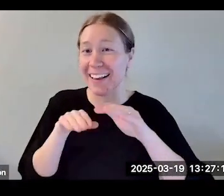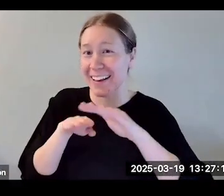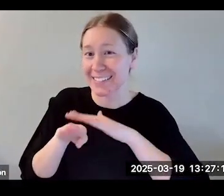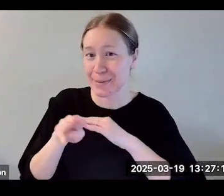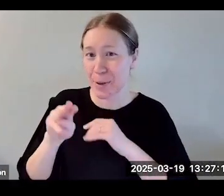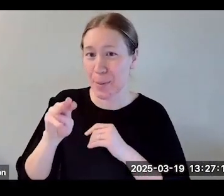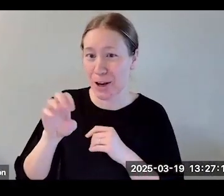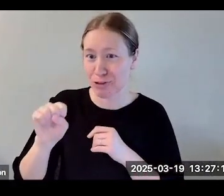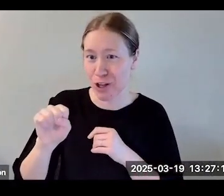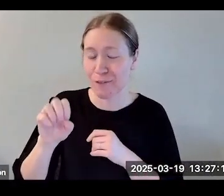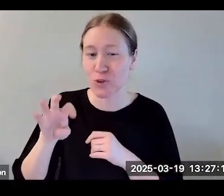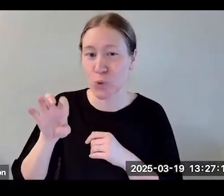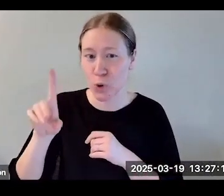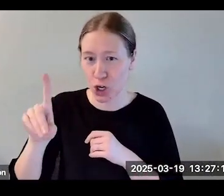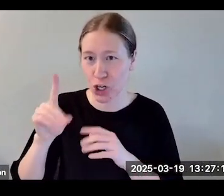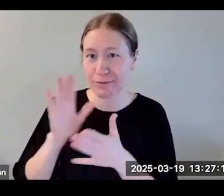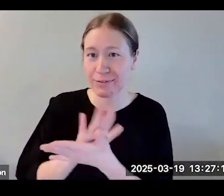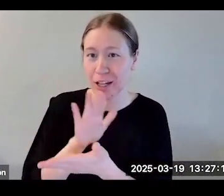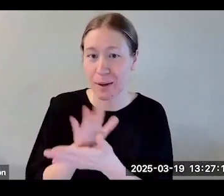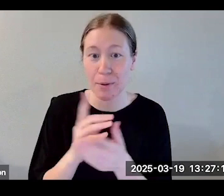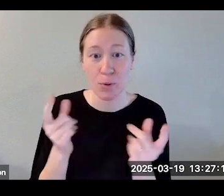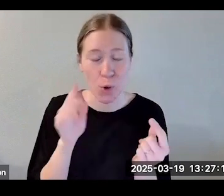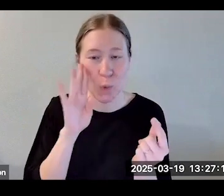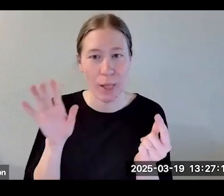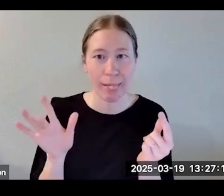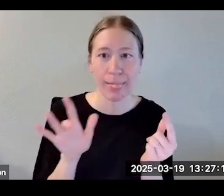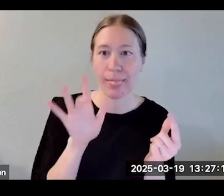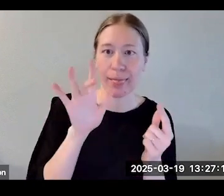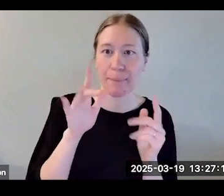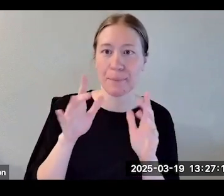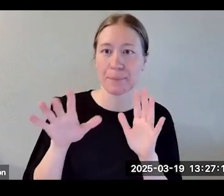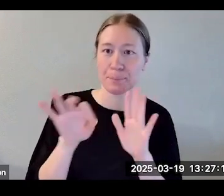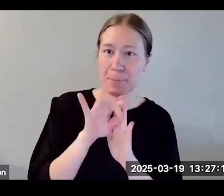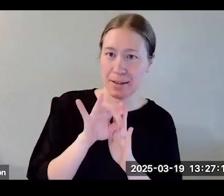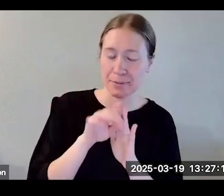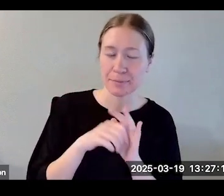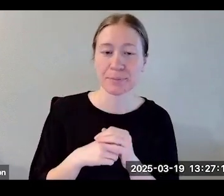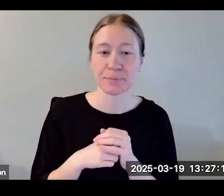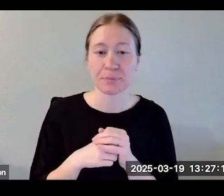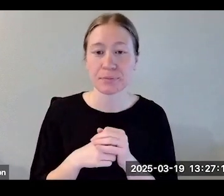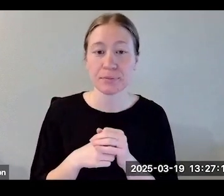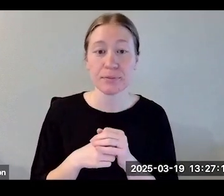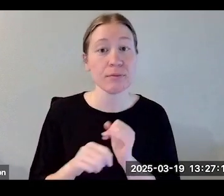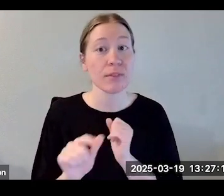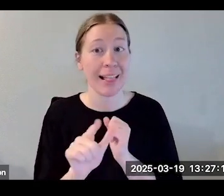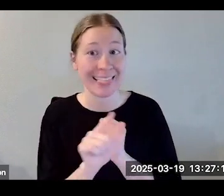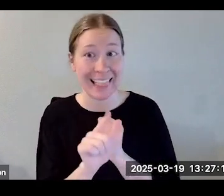what I'm going to do is select this, and I can actually left-click heading one